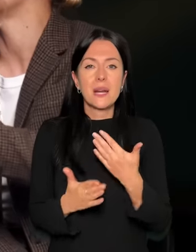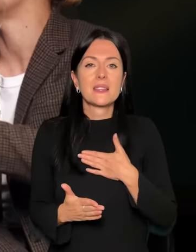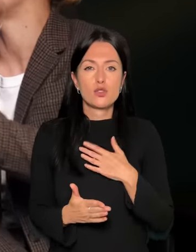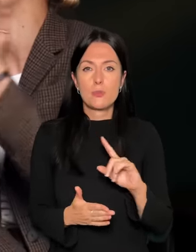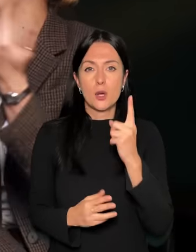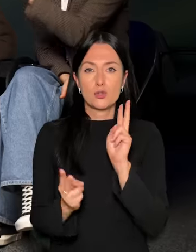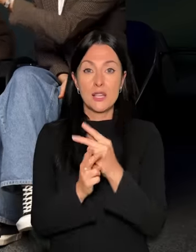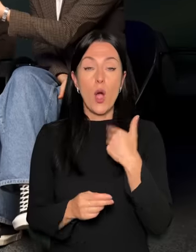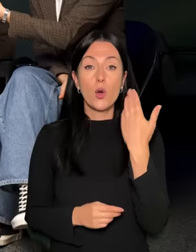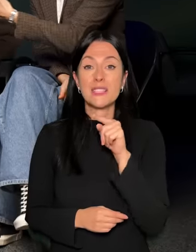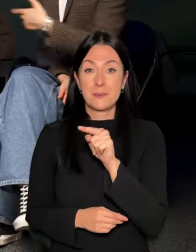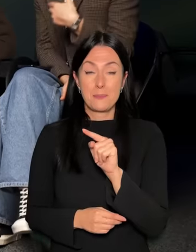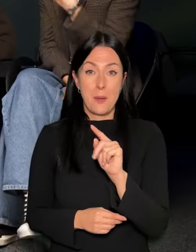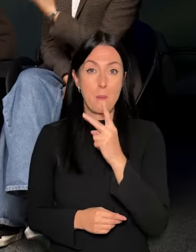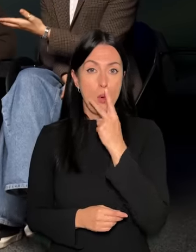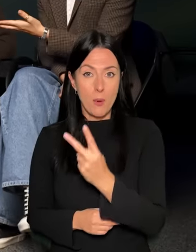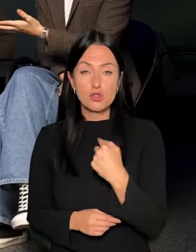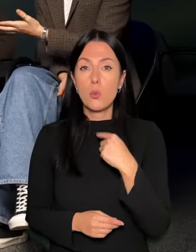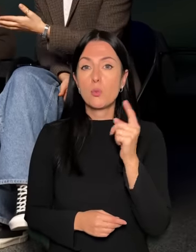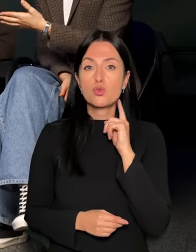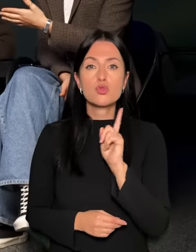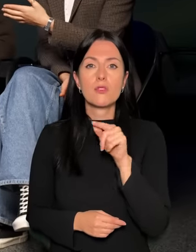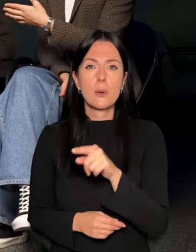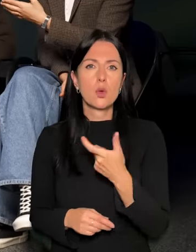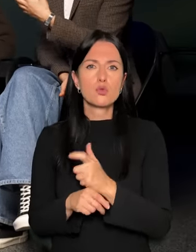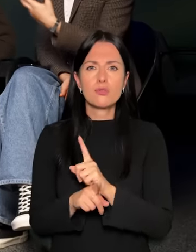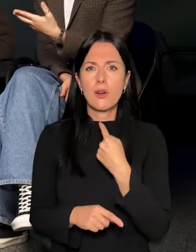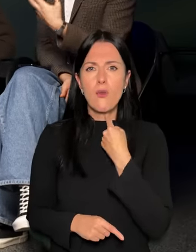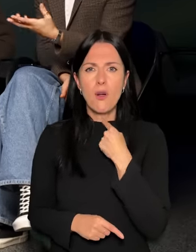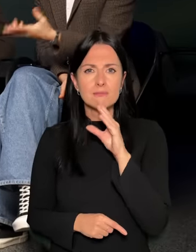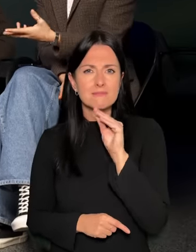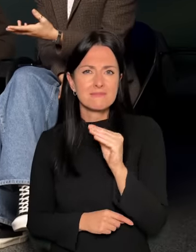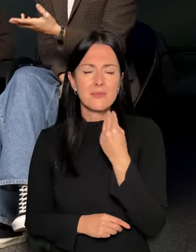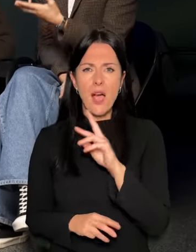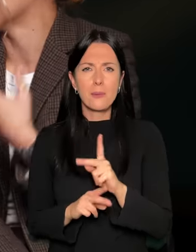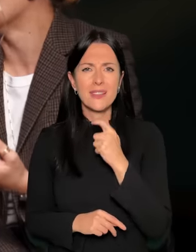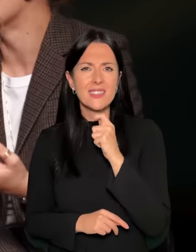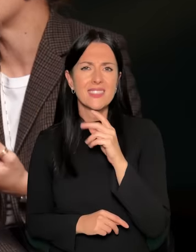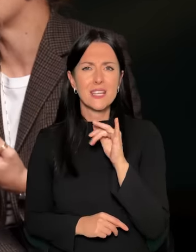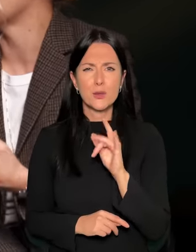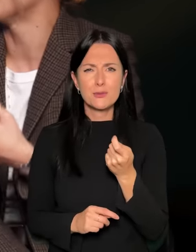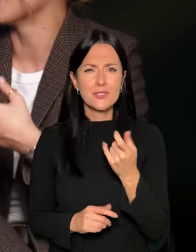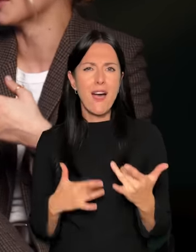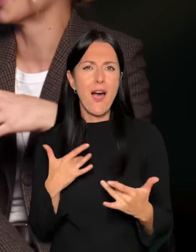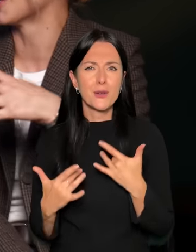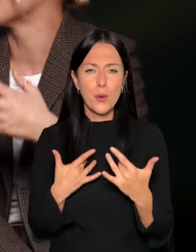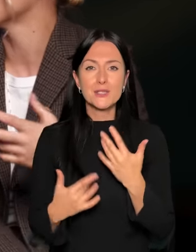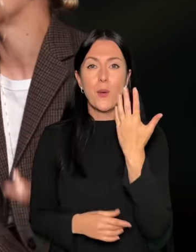after our first meeting. When I saw you, I heard that you have a very announcer-like voice, kind of, a bit actor-like.